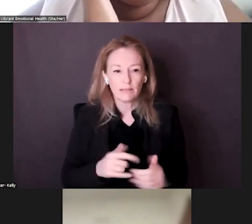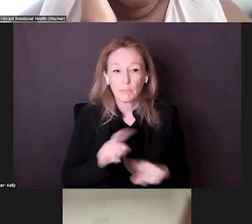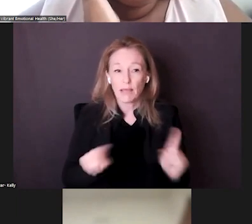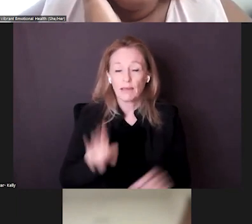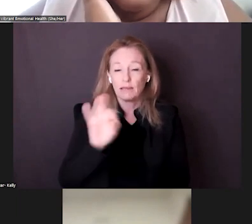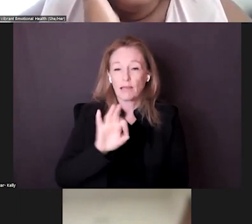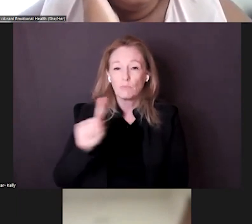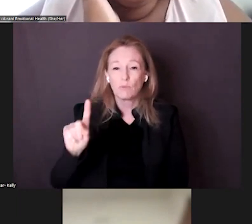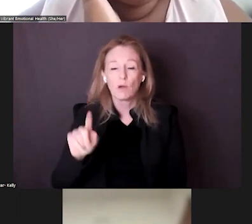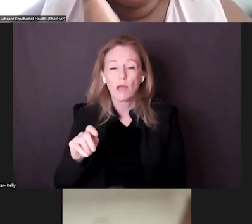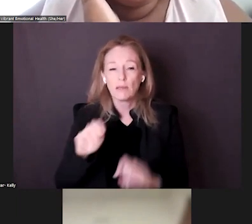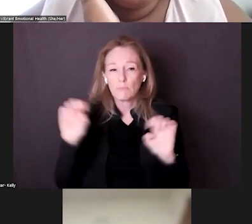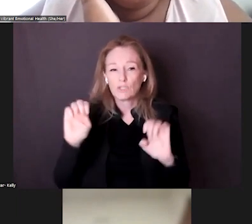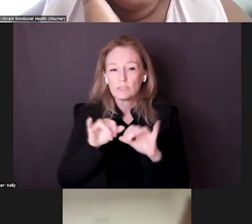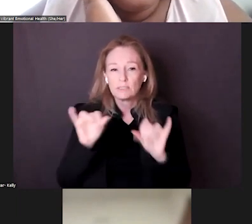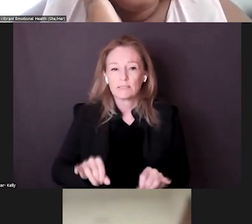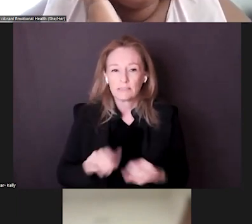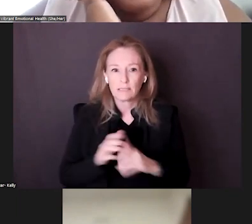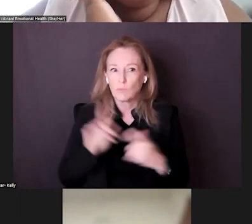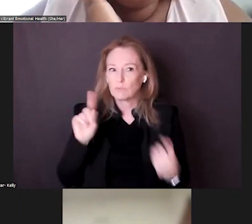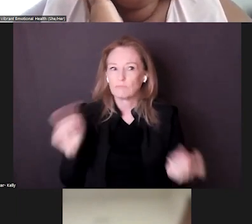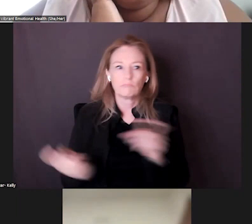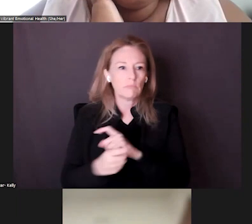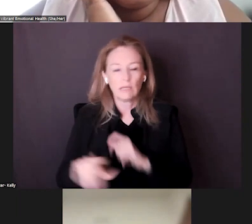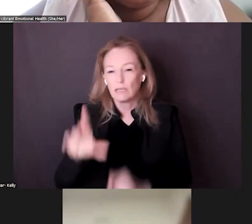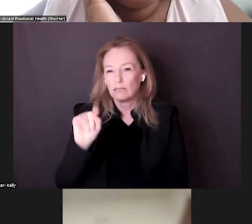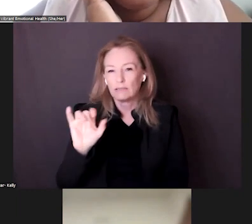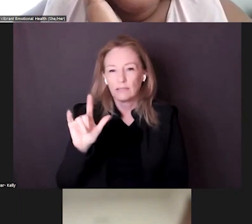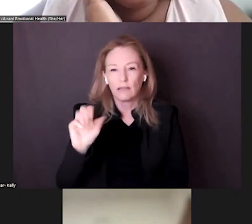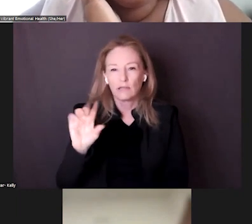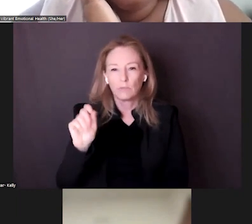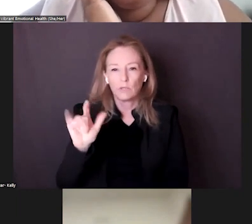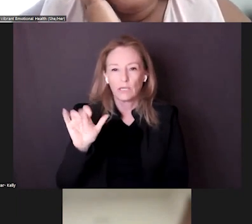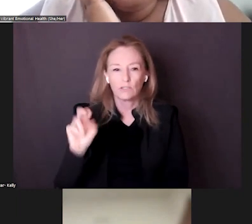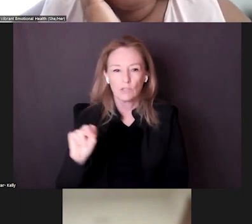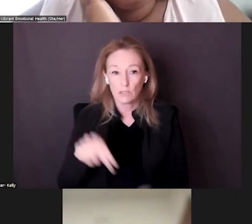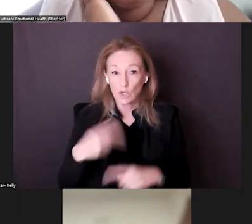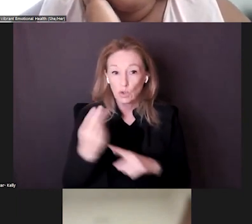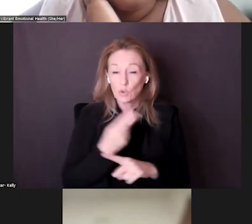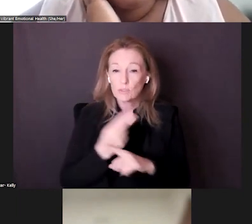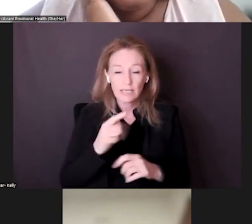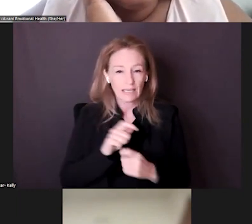WAS A REVOLUTION. A SIMPLE CODE TO CALL FOR HELP ON THE PHONE